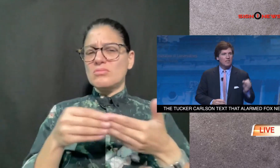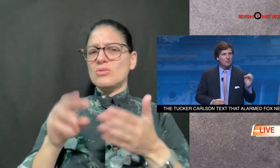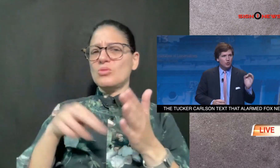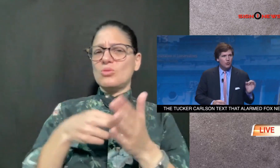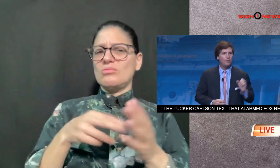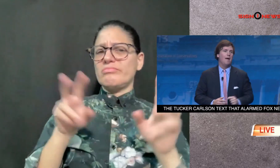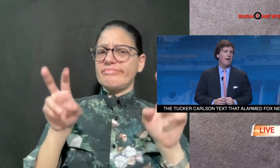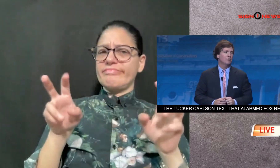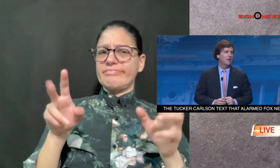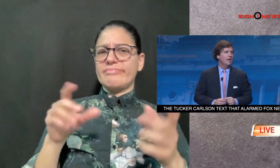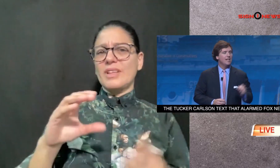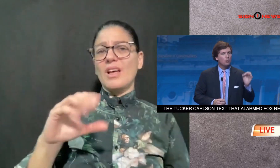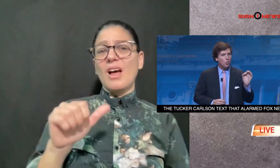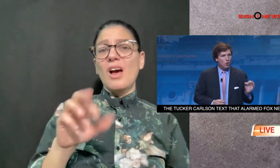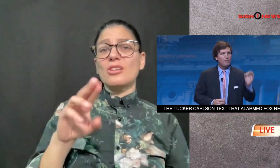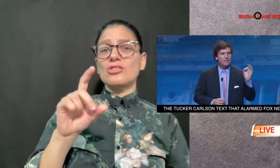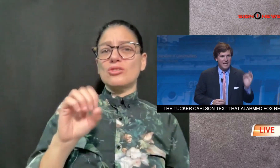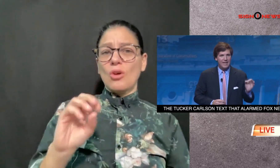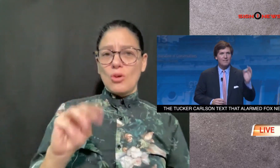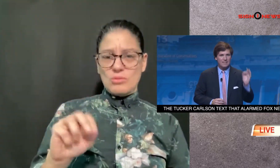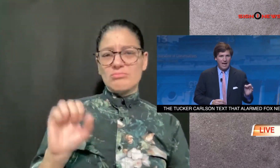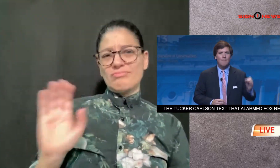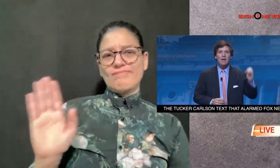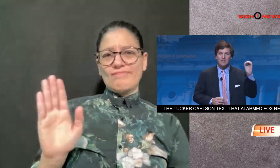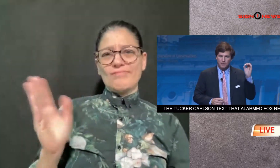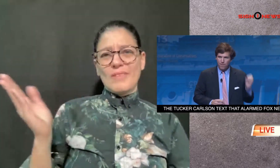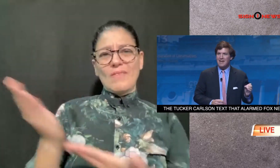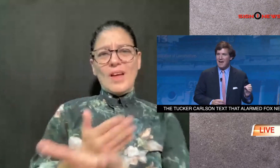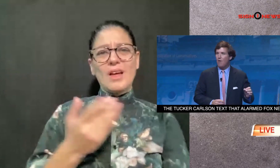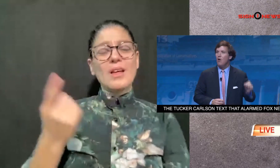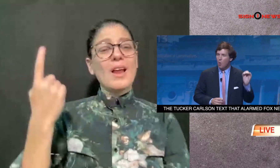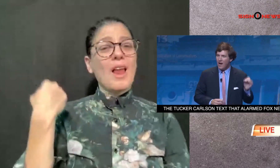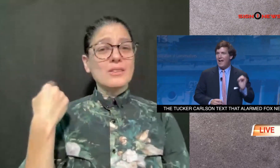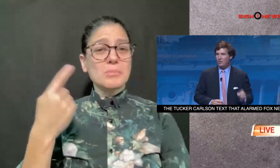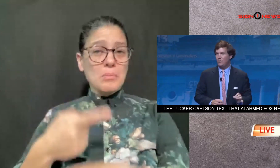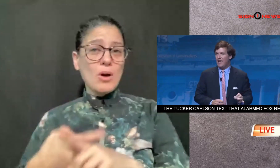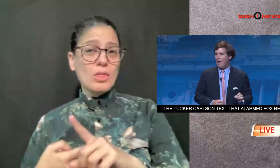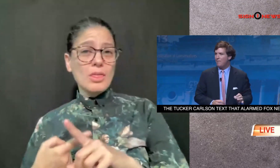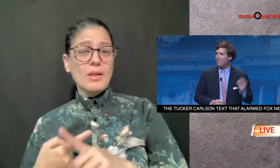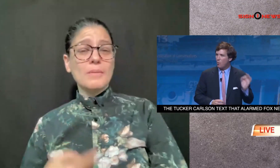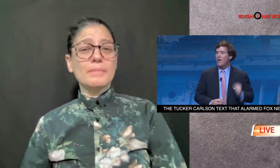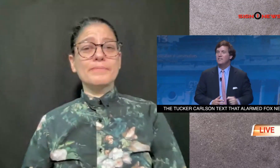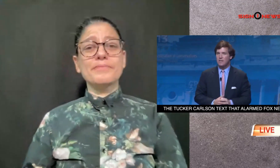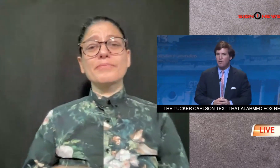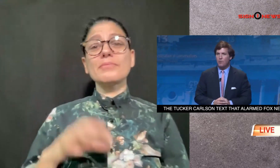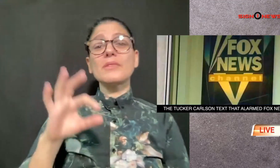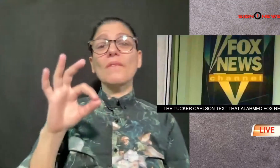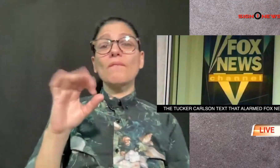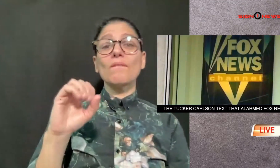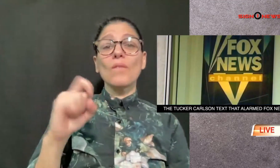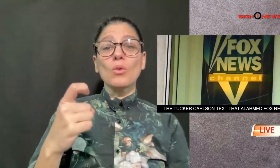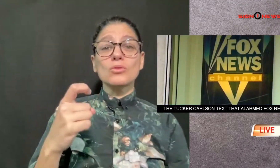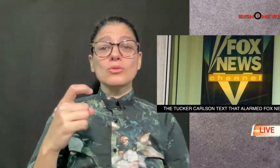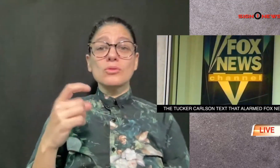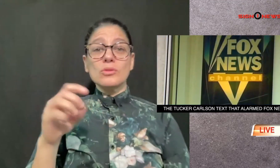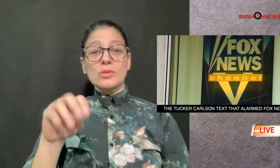and it played a role in Carlson's firing last month